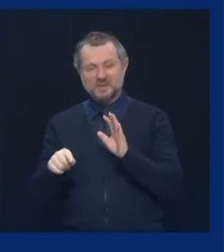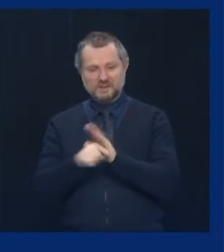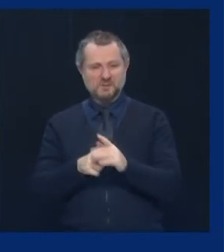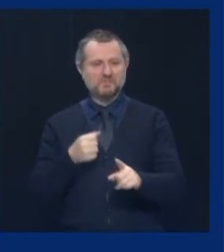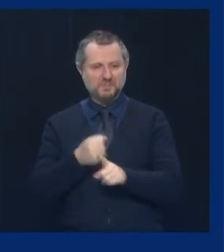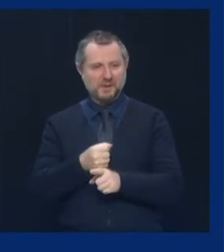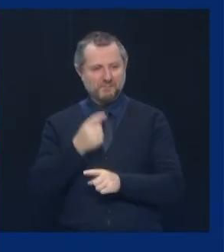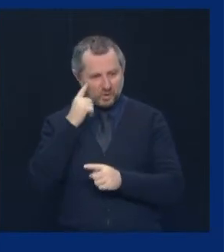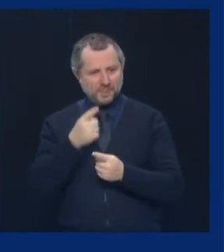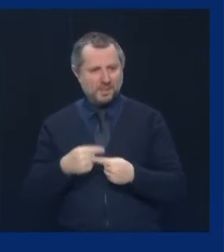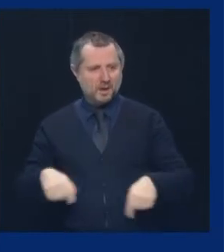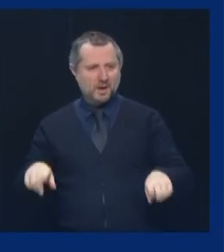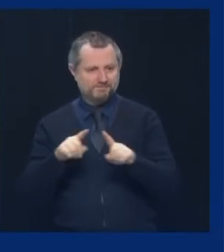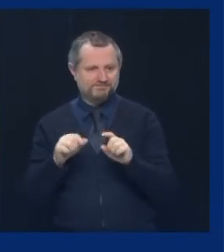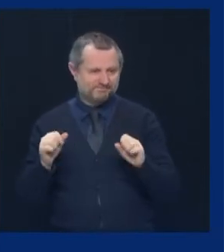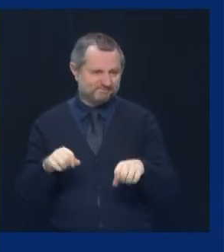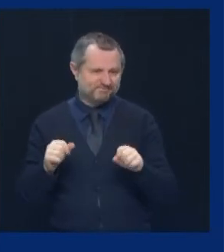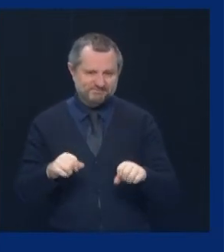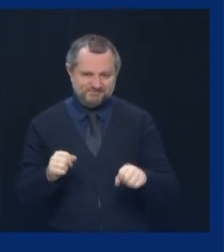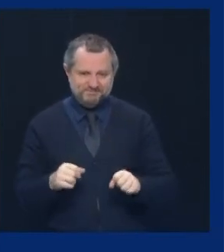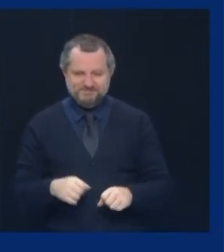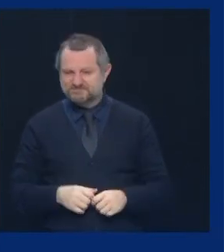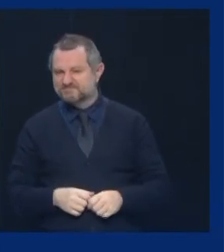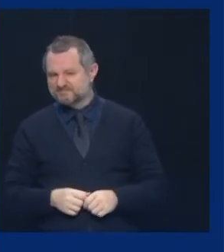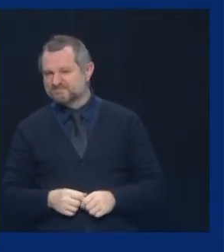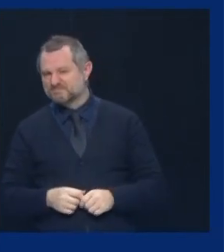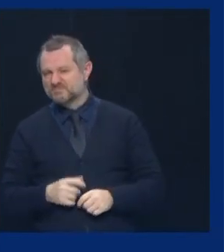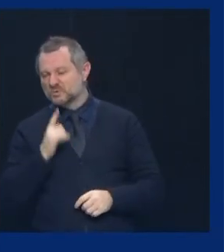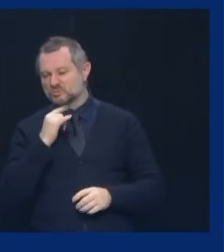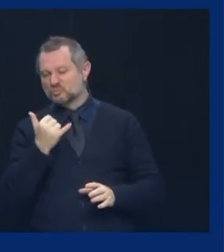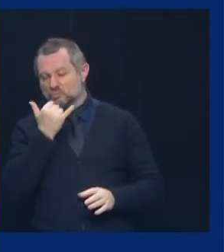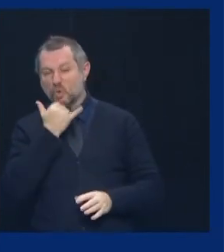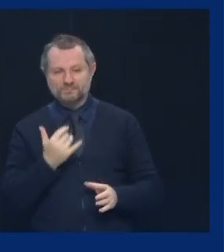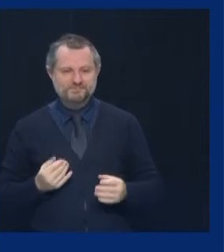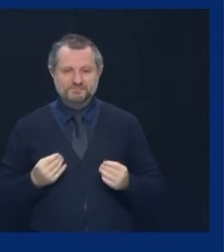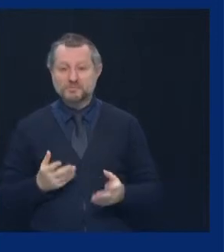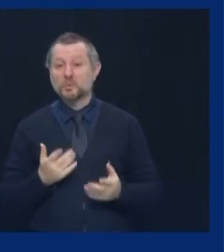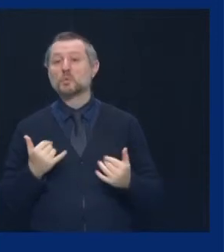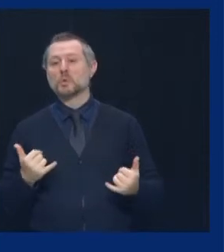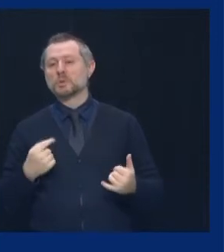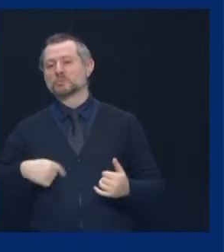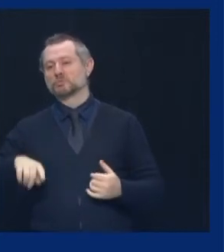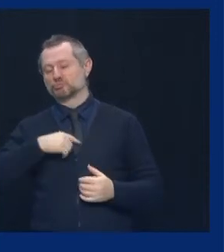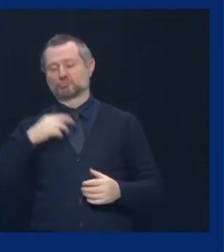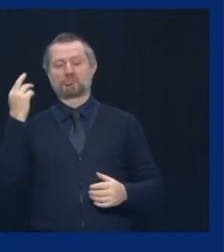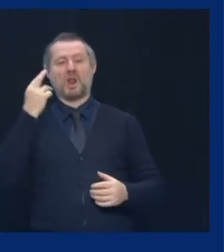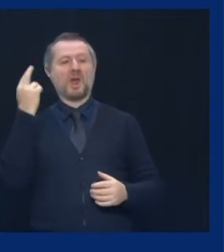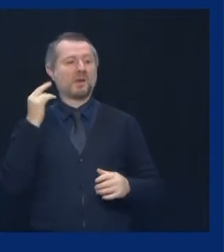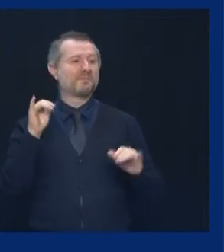CONNECTION BETWEEN NEW YORK AND COVID HURT NEW YORK.